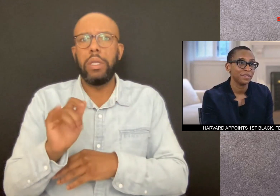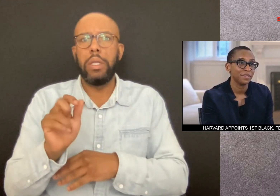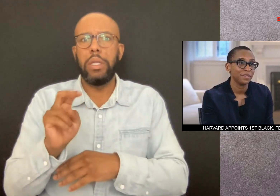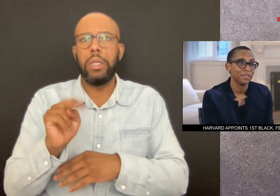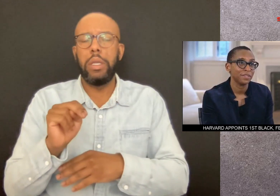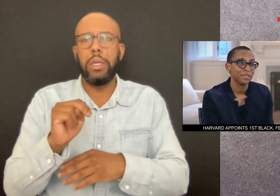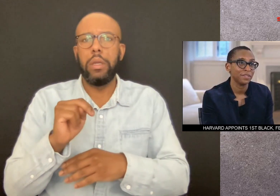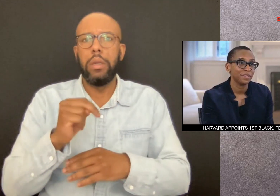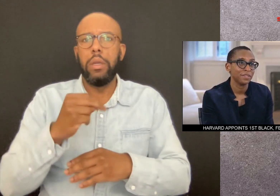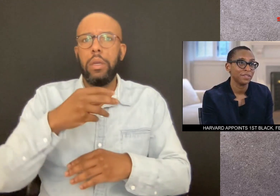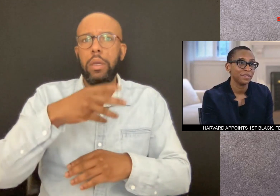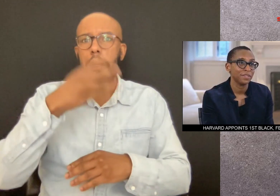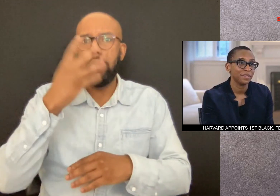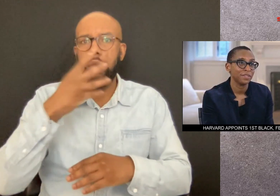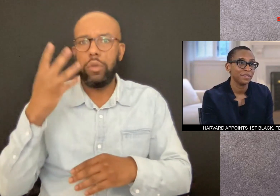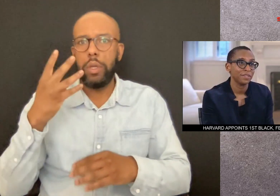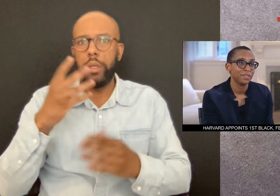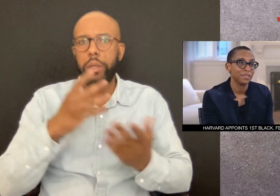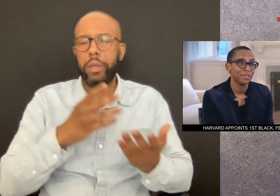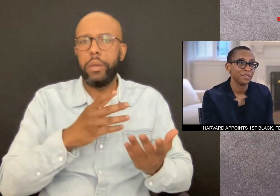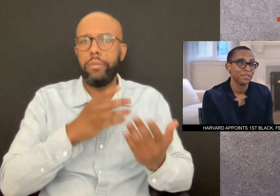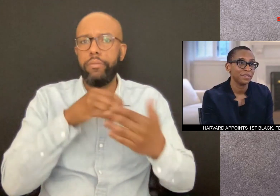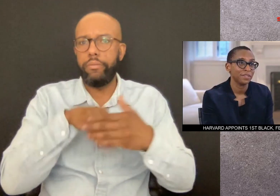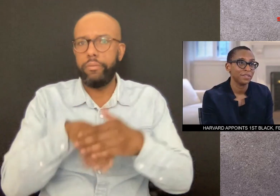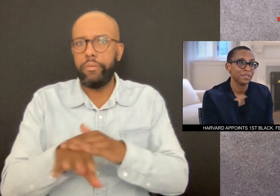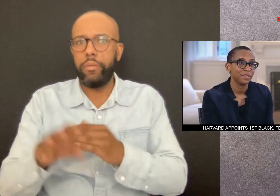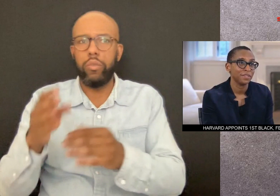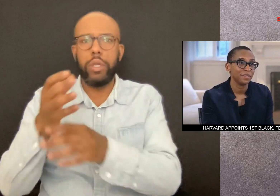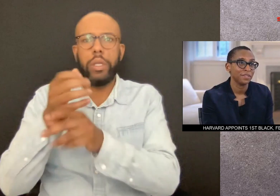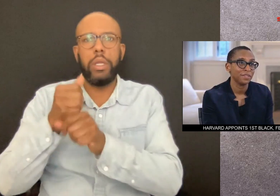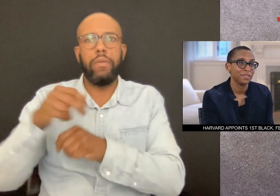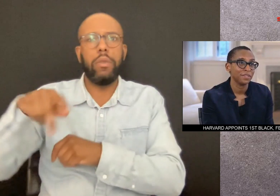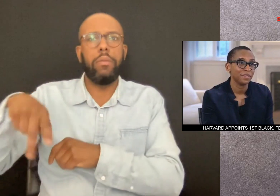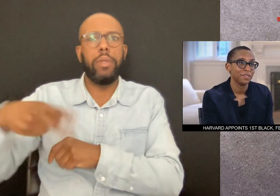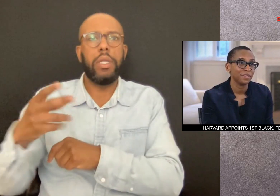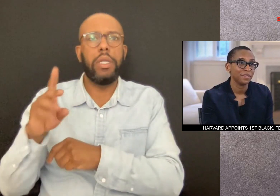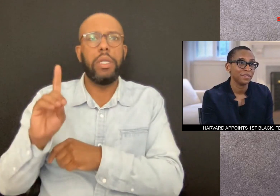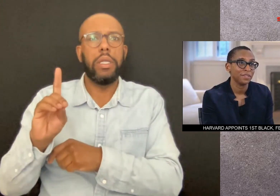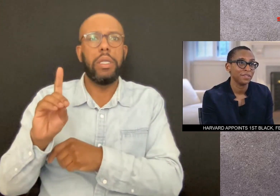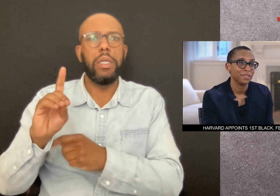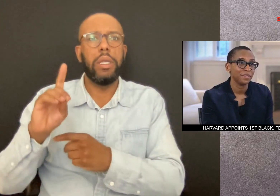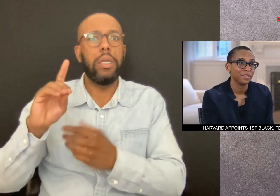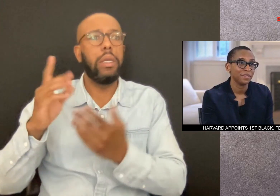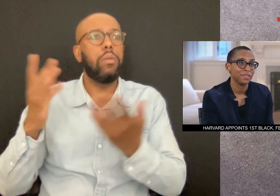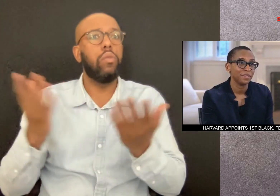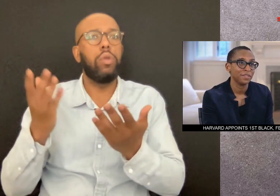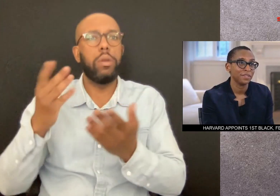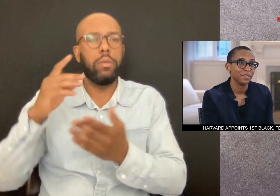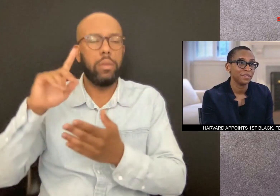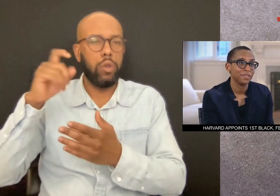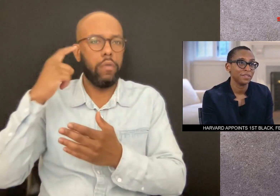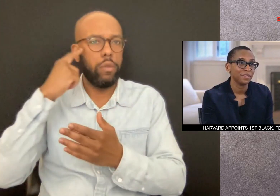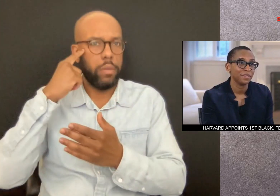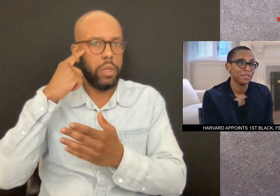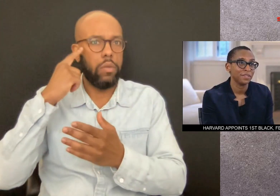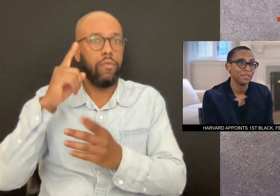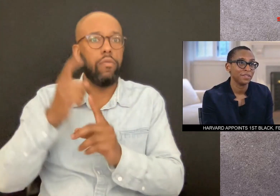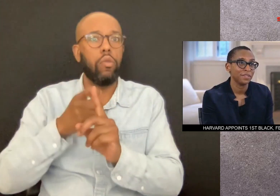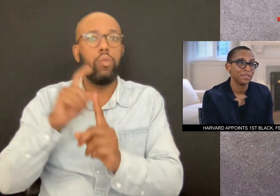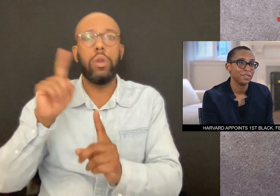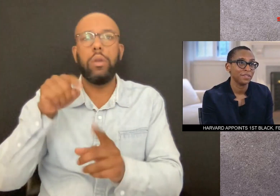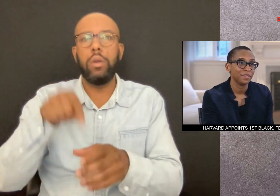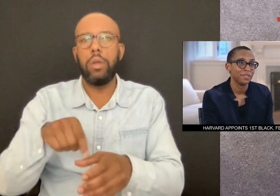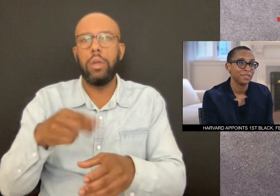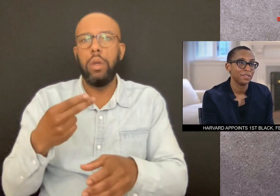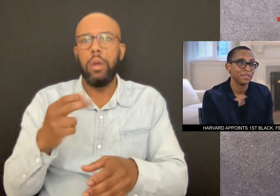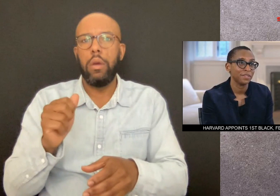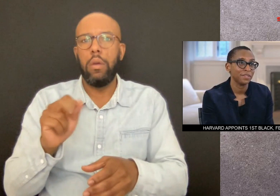she was born to Haitian immigrants and received her PhD in government from Harvard in 1998